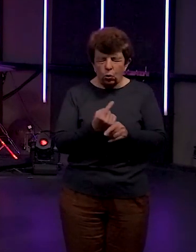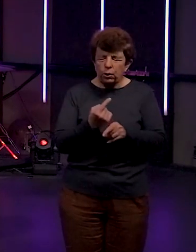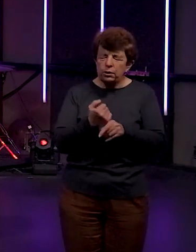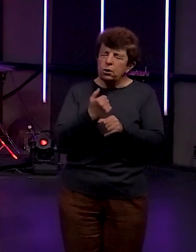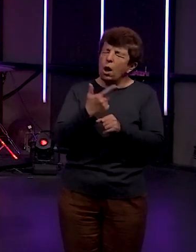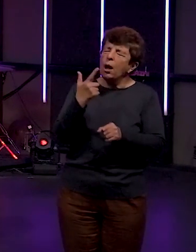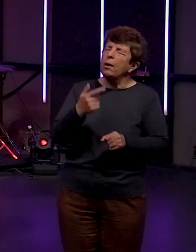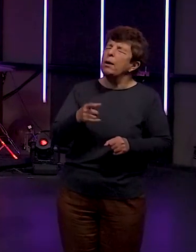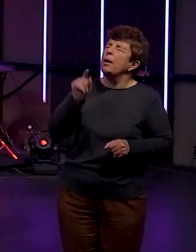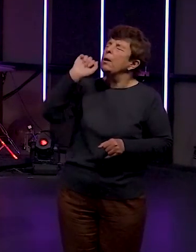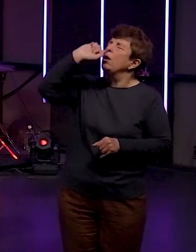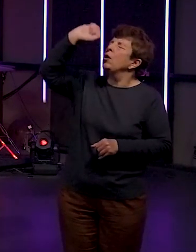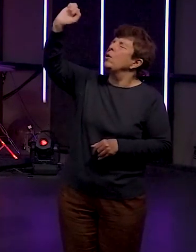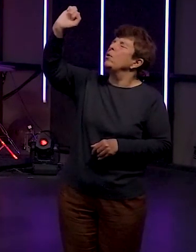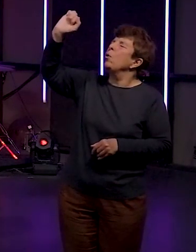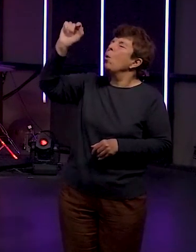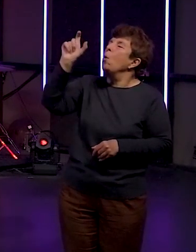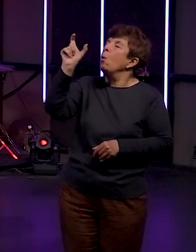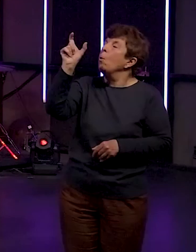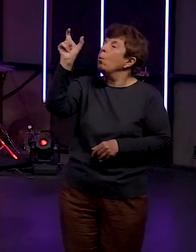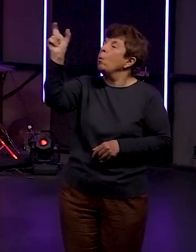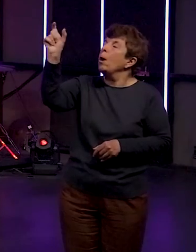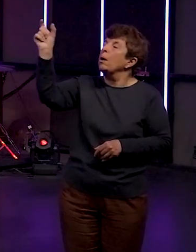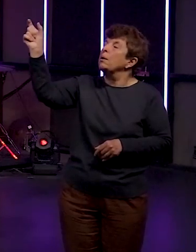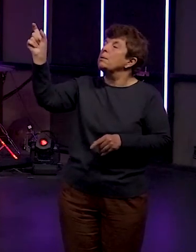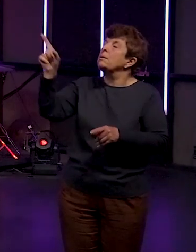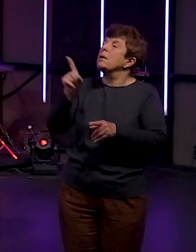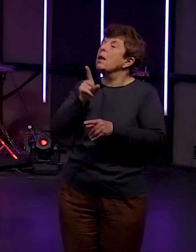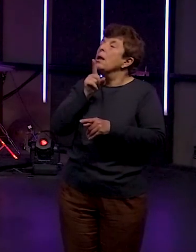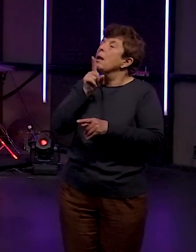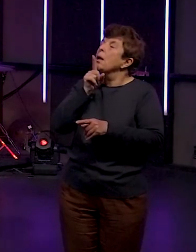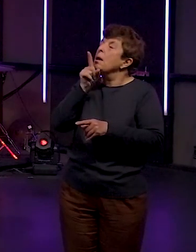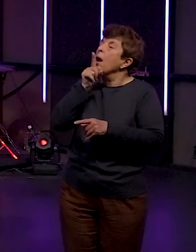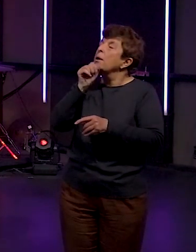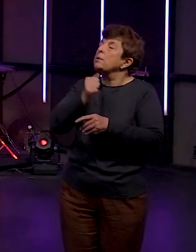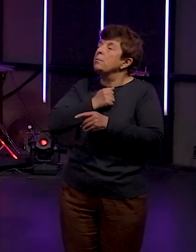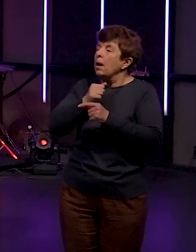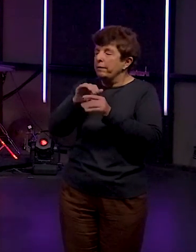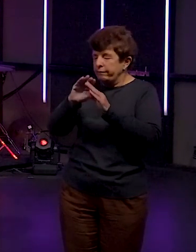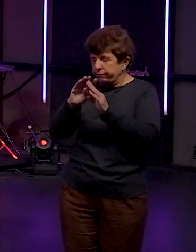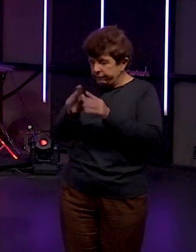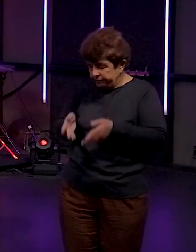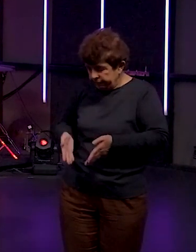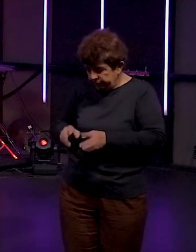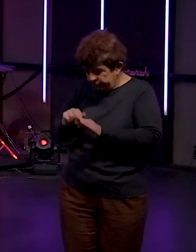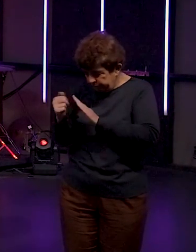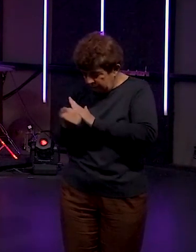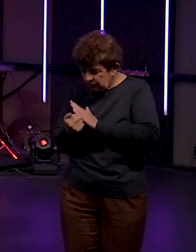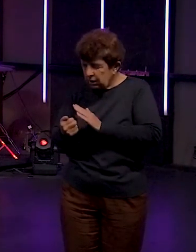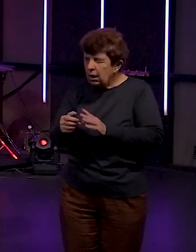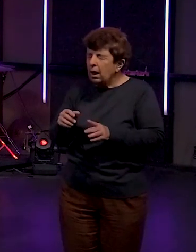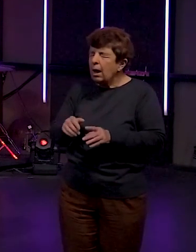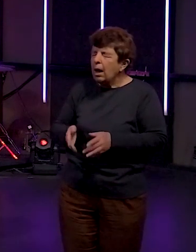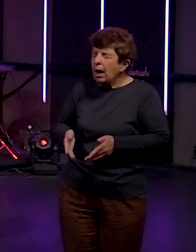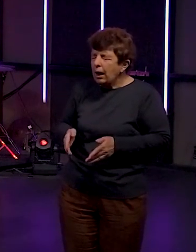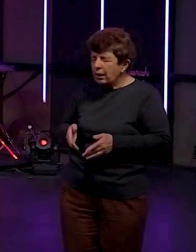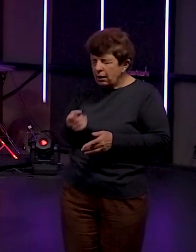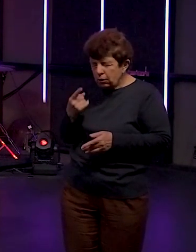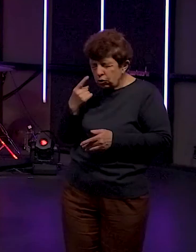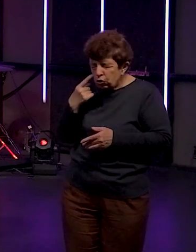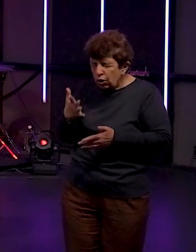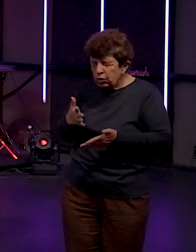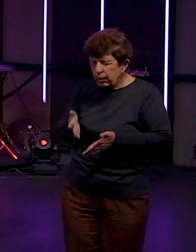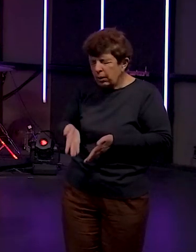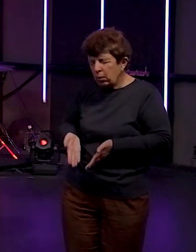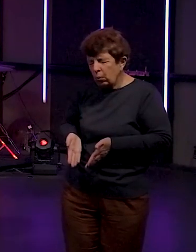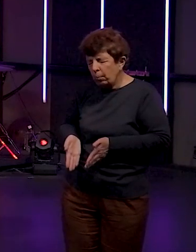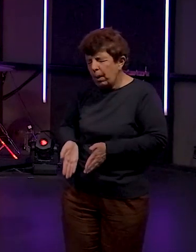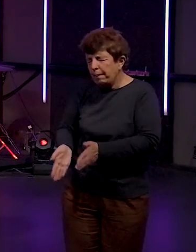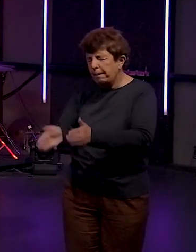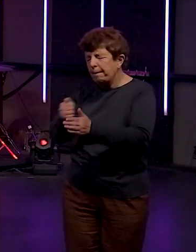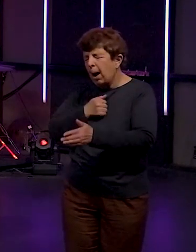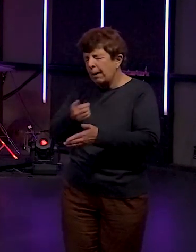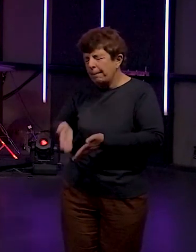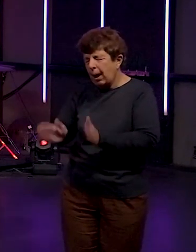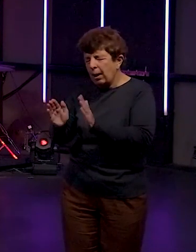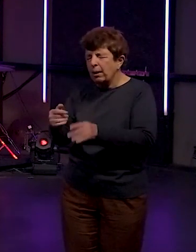Your word is a lamp to my feet and a light to my path. I have taken an oath